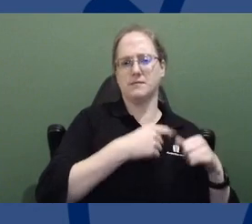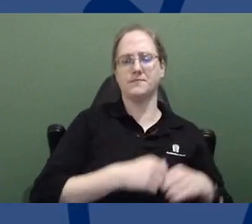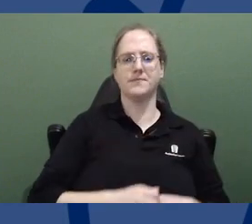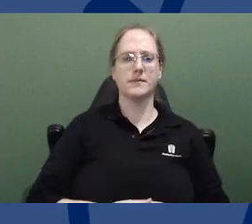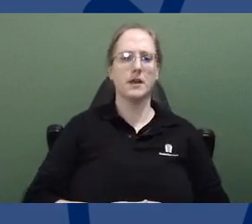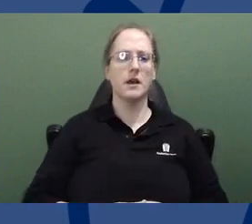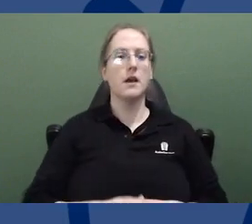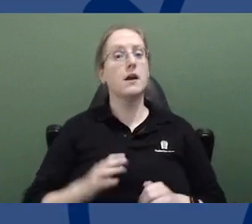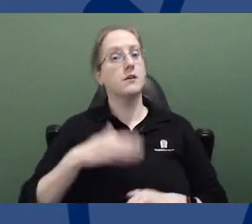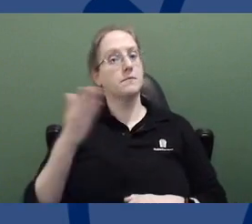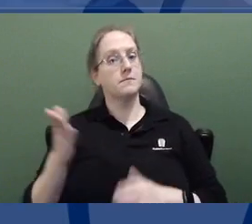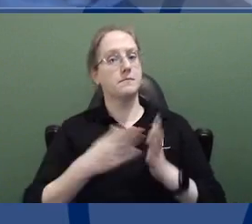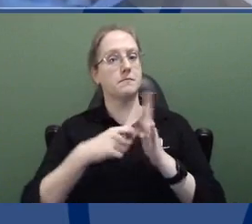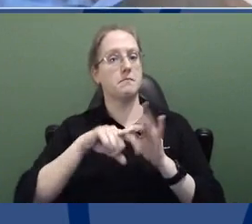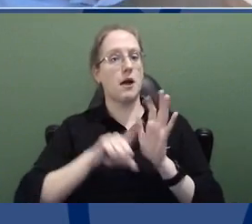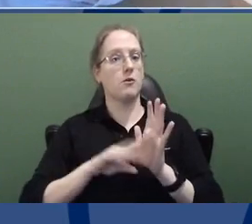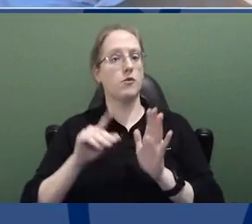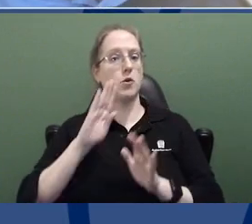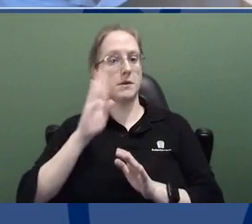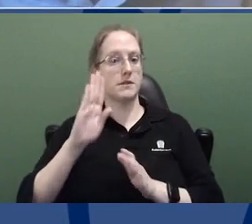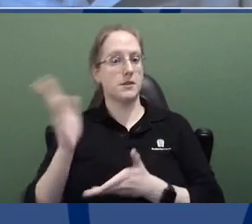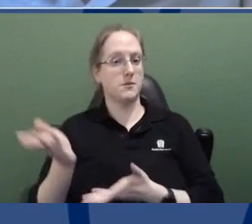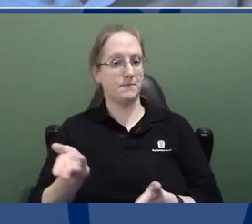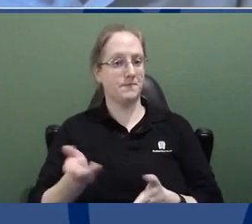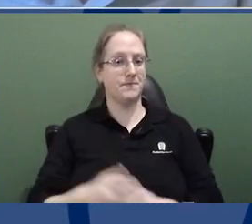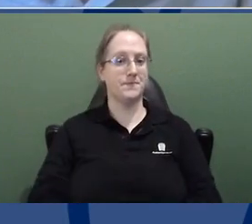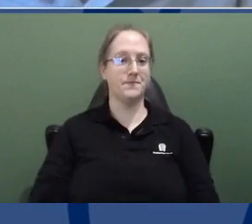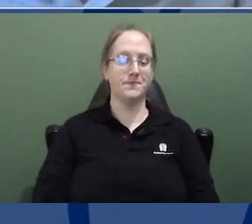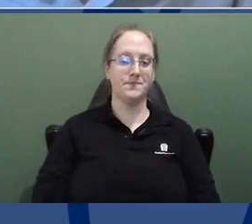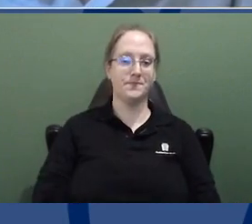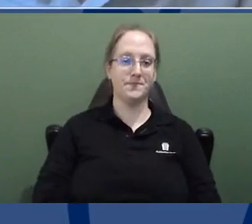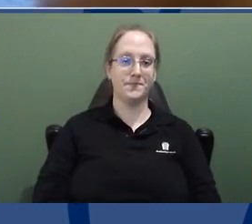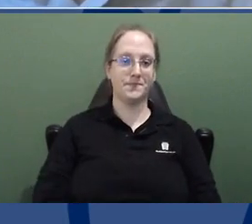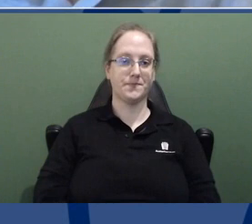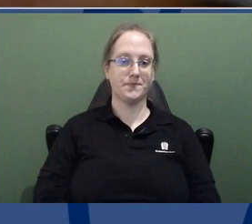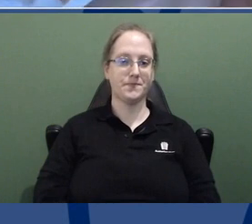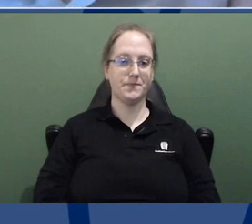your presentation. Thank you.